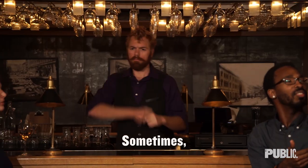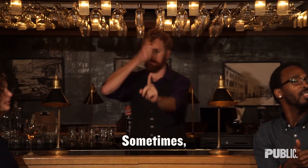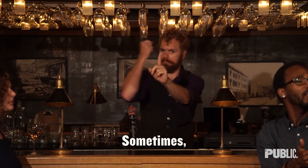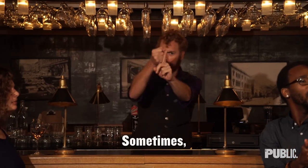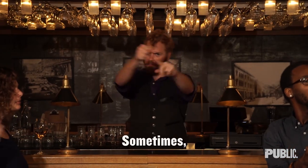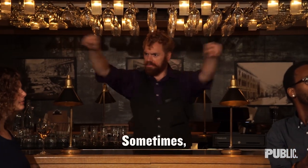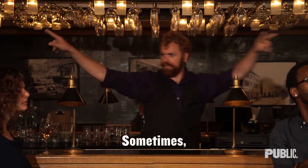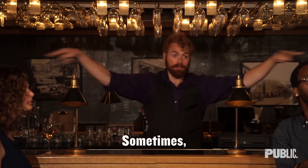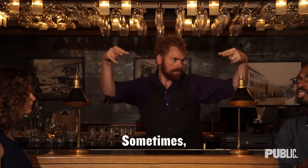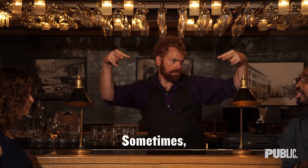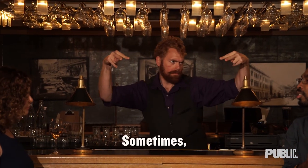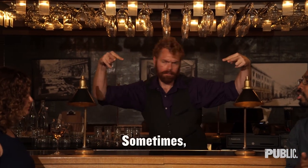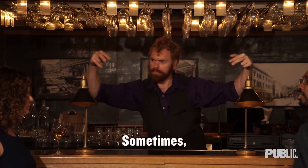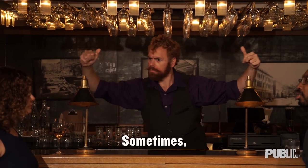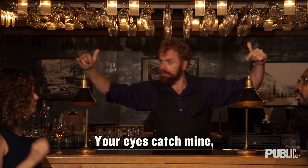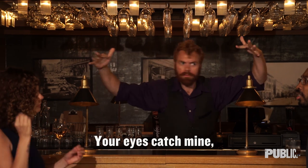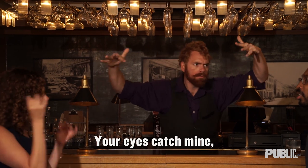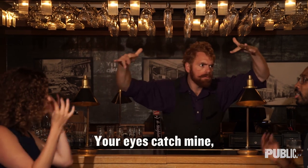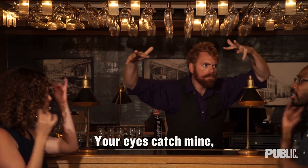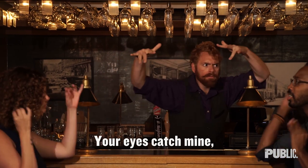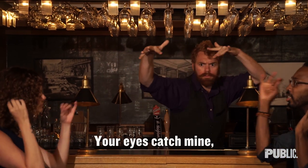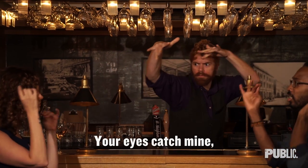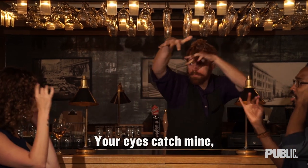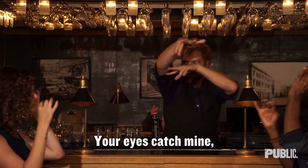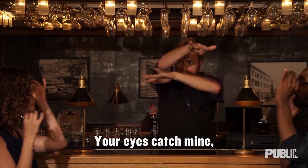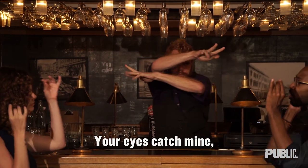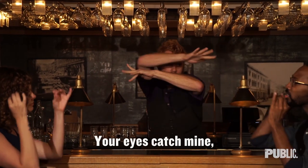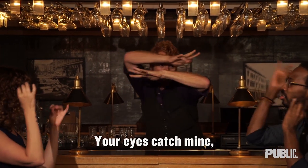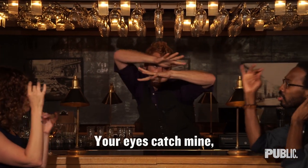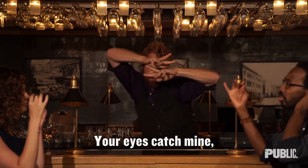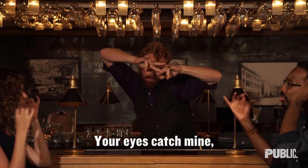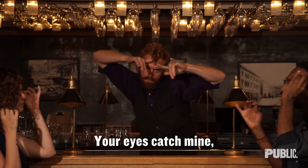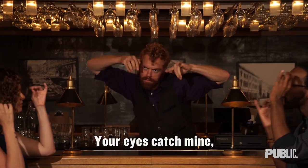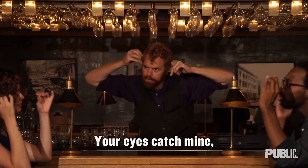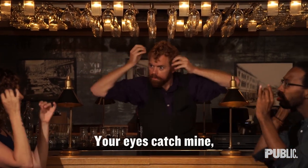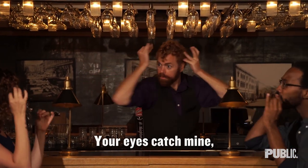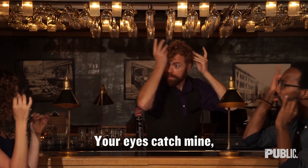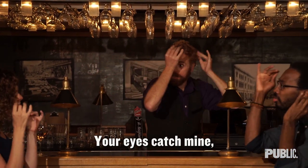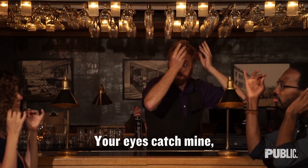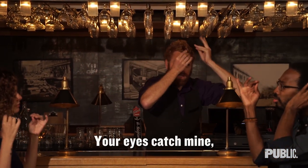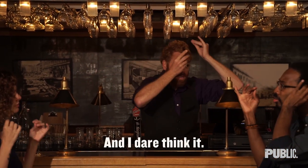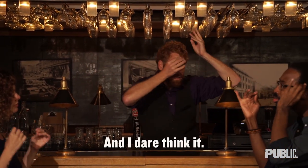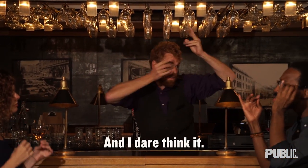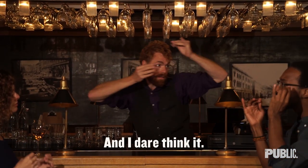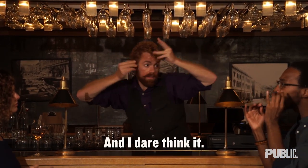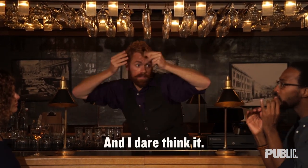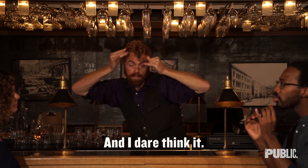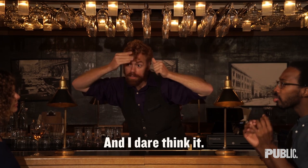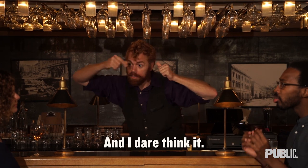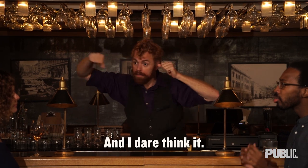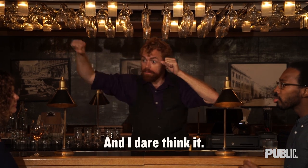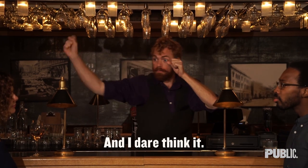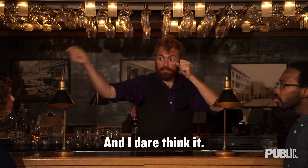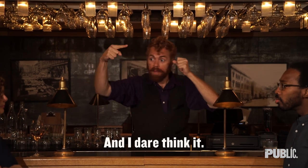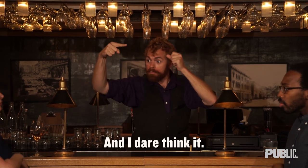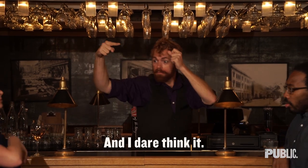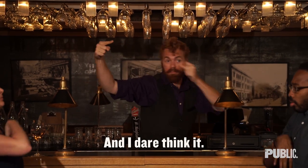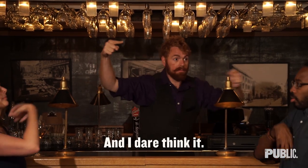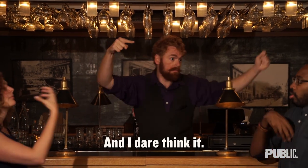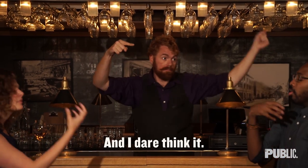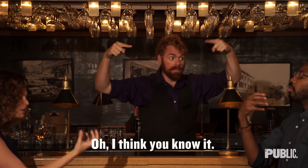But sometimes, your eyes catch mine, and I dare think it.